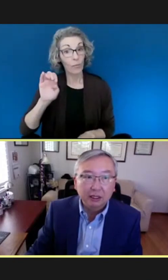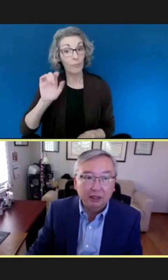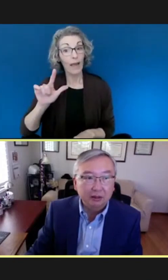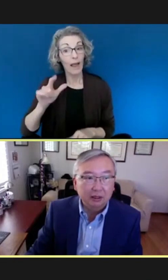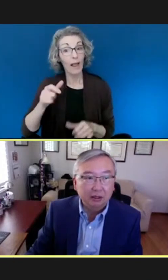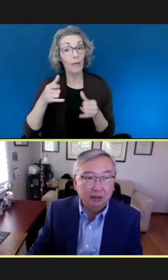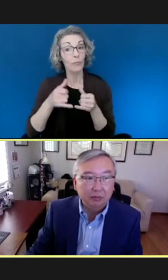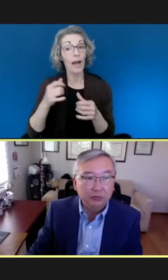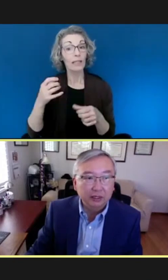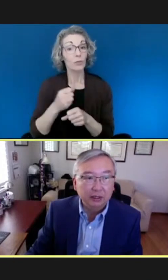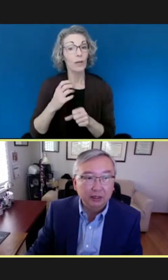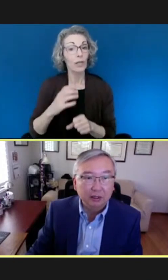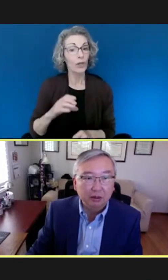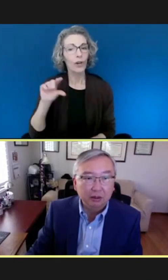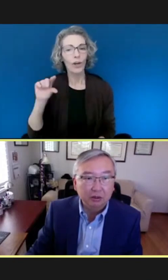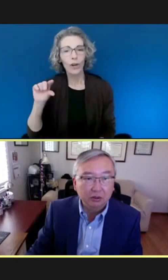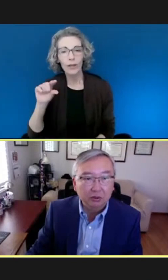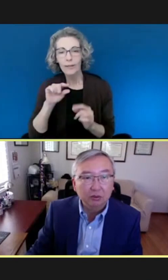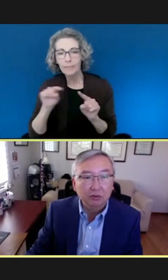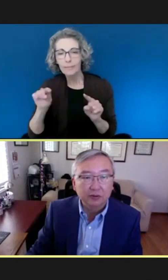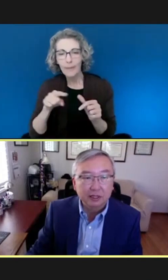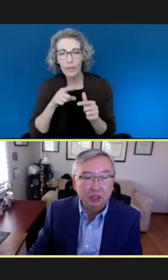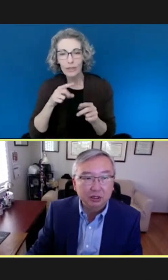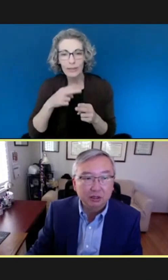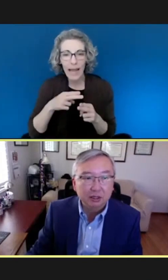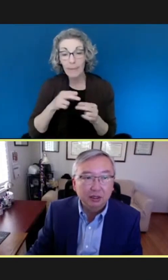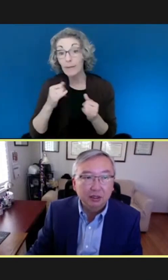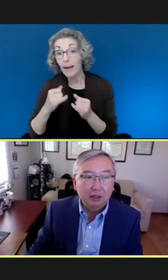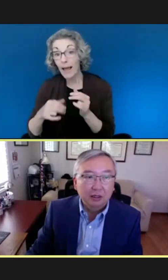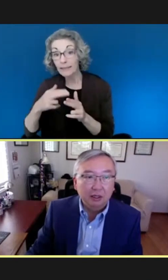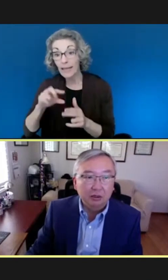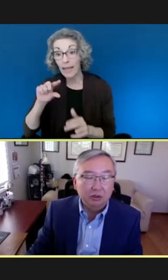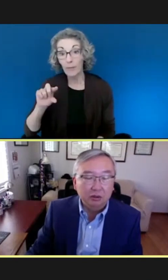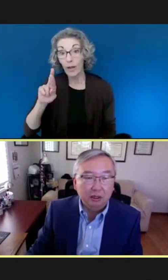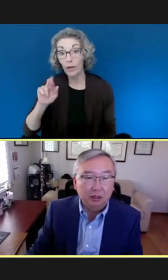And here are two physicians, Toby Cosgrove,